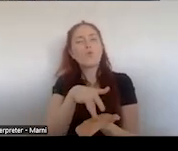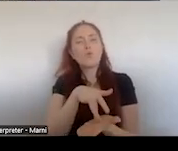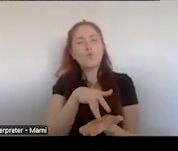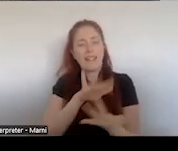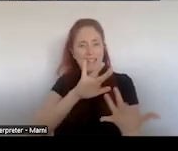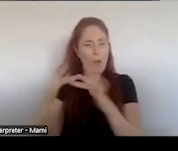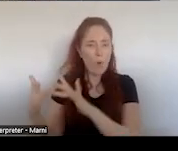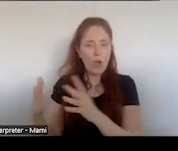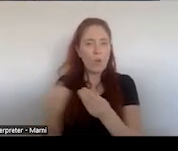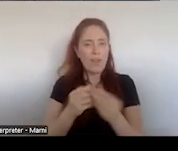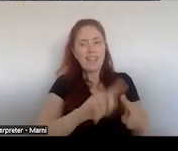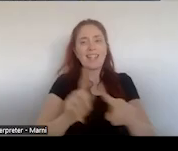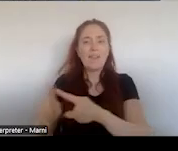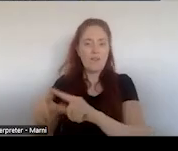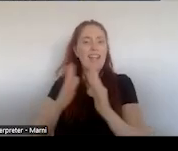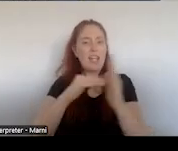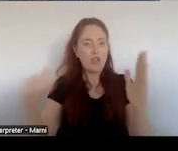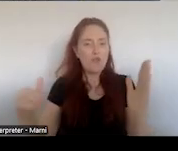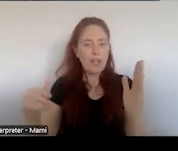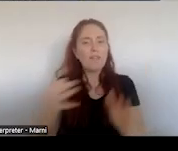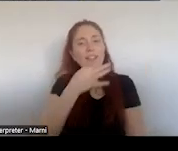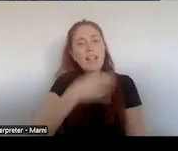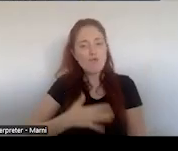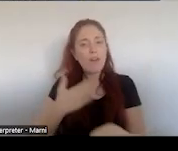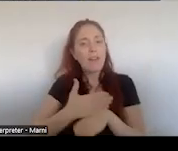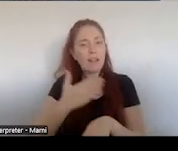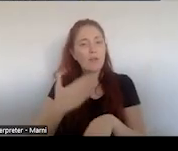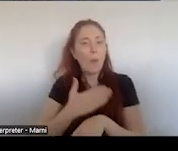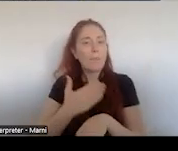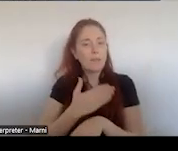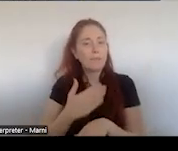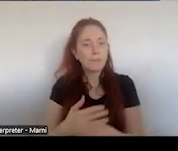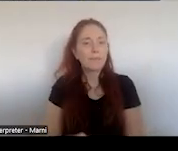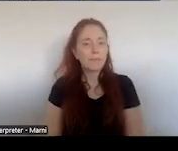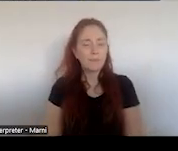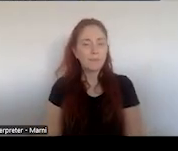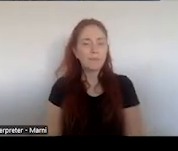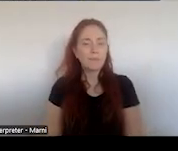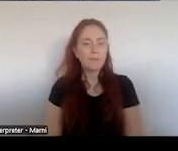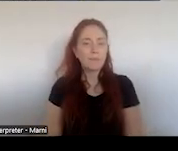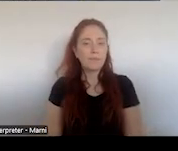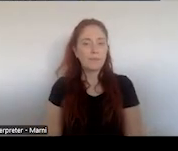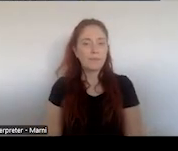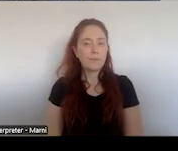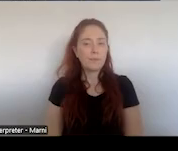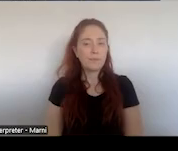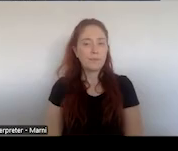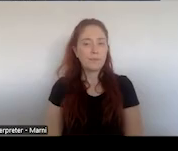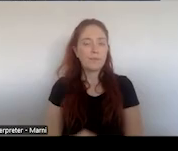games sector for temporary employment places. Probably the key thing is we wanted to make it,